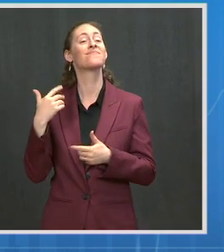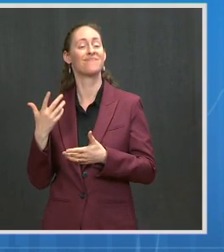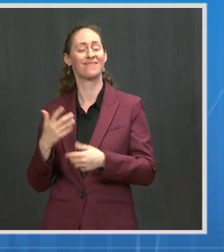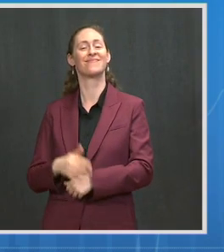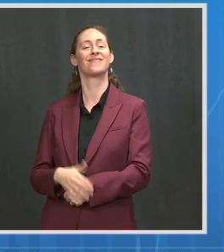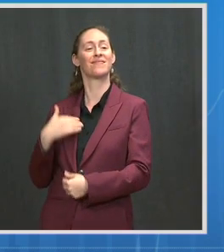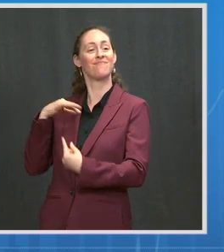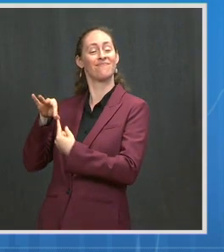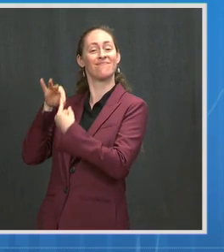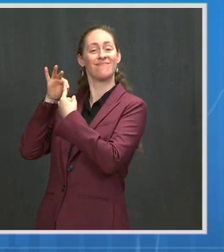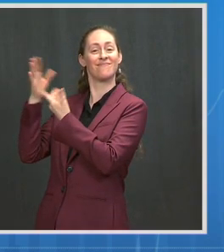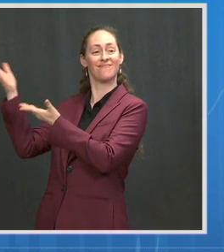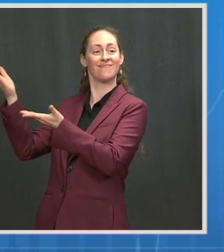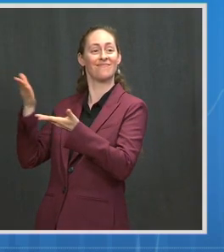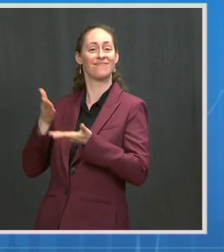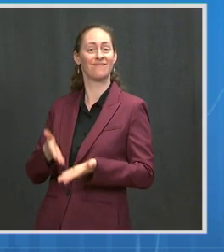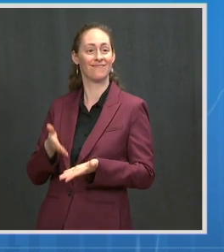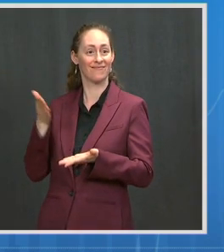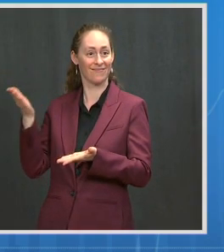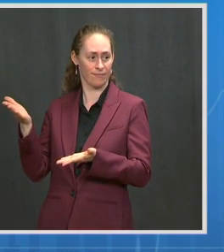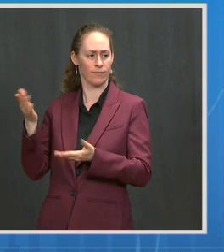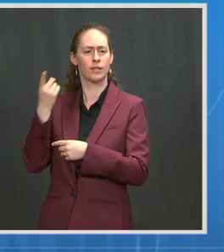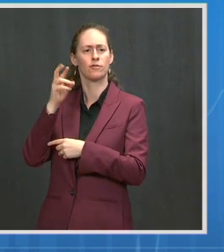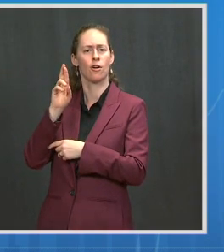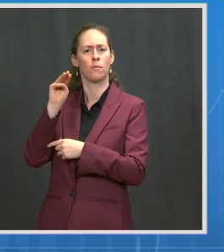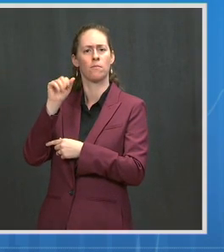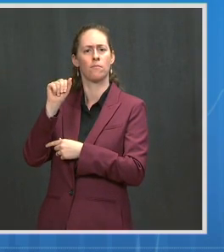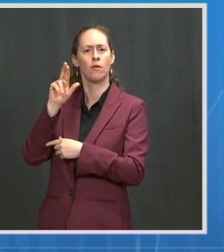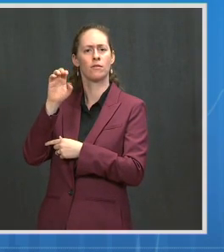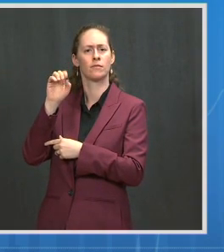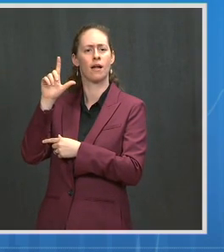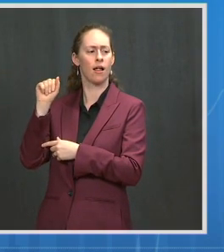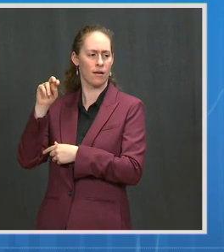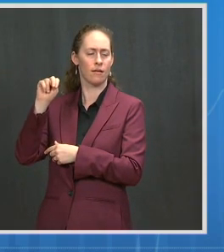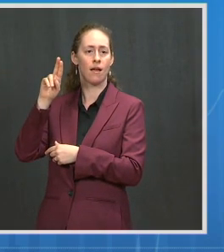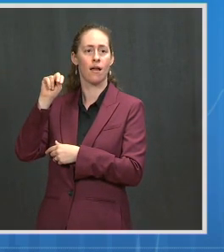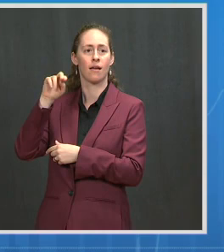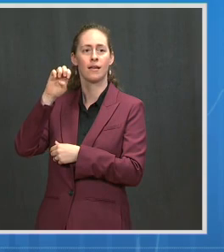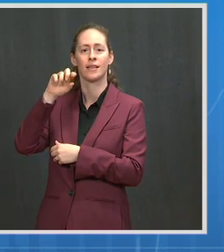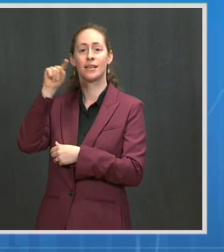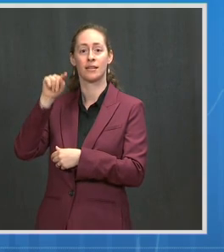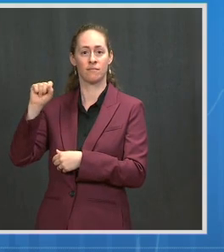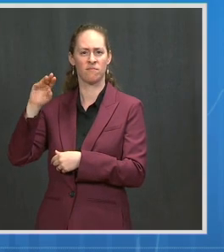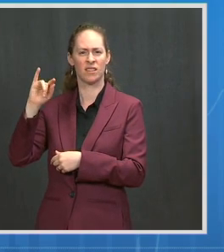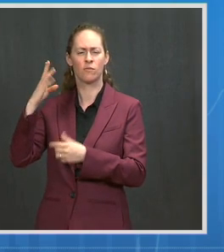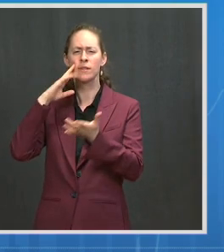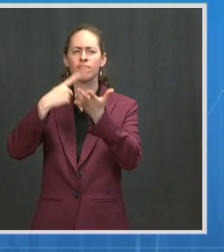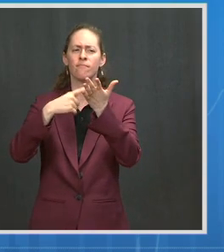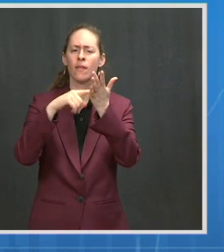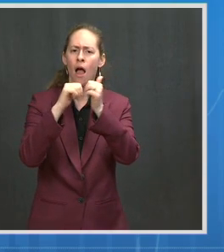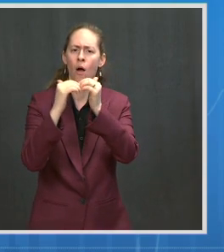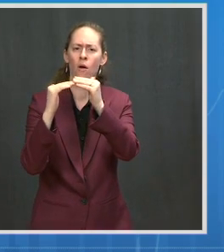and ensure we are reaching everyone in our response. But first, I want to talk directly to young people